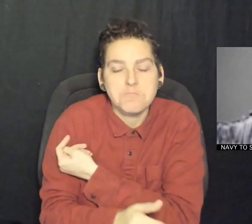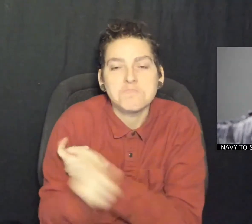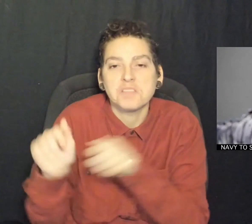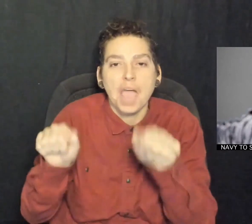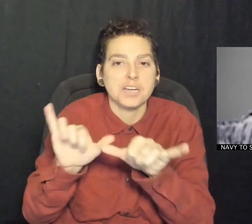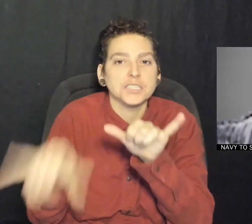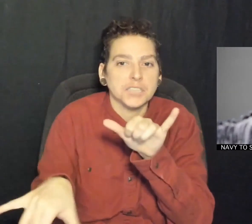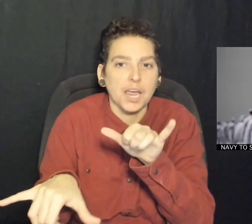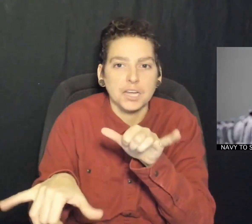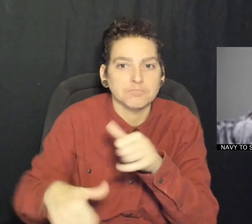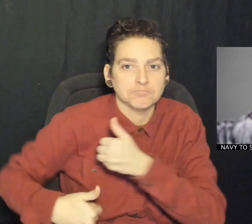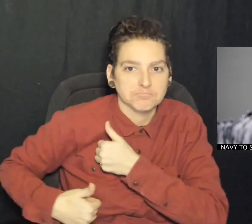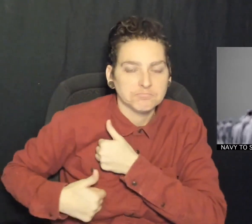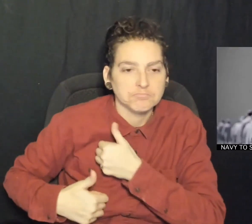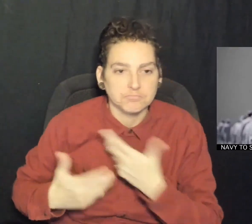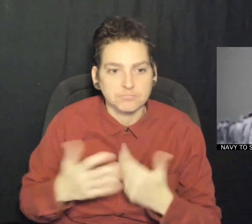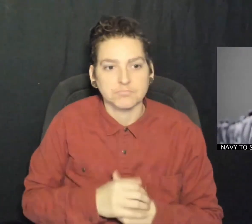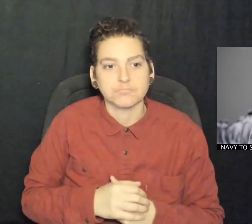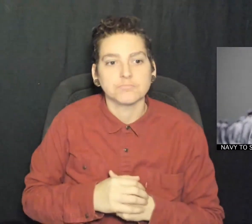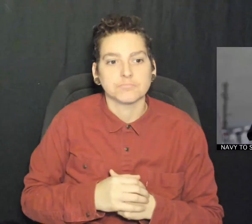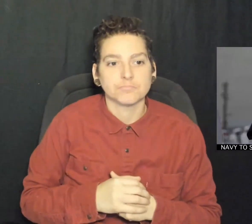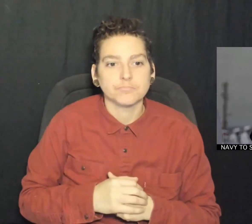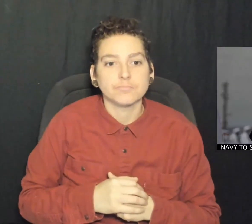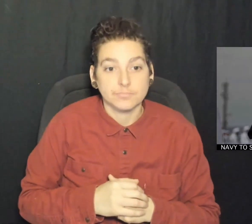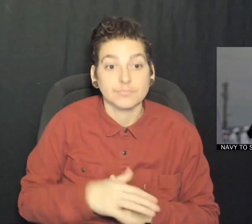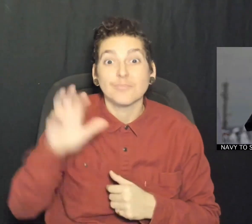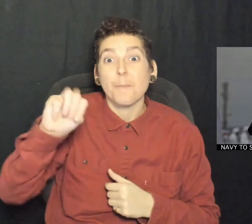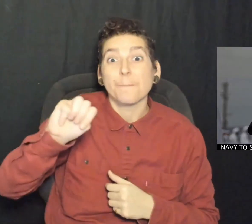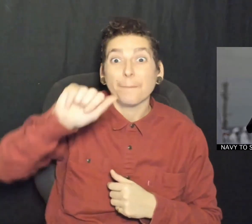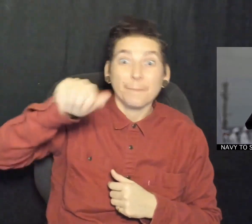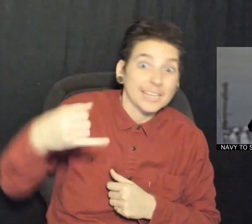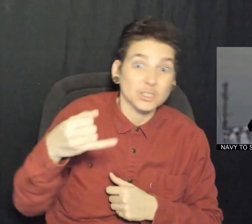who previously refused to get vaccinated but have since changed their minds will be able